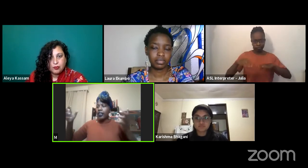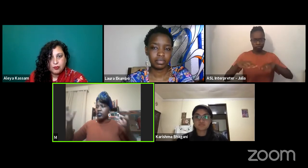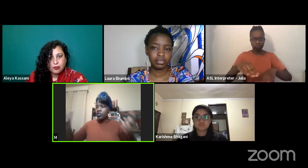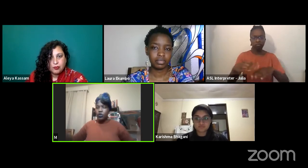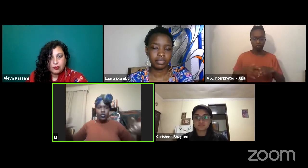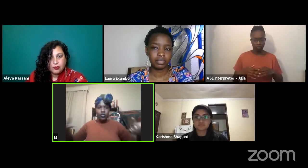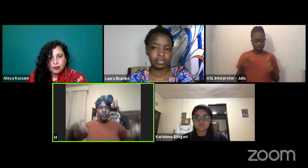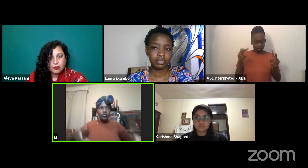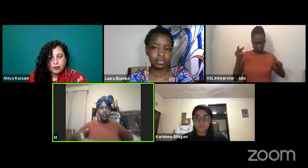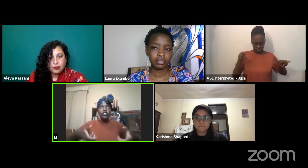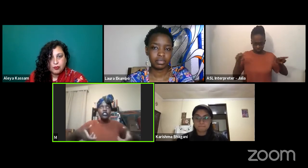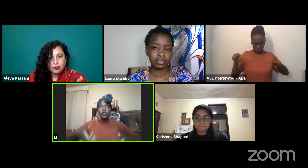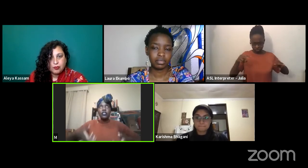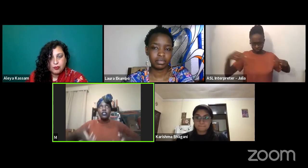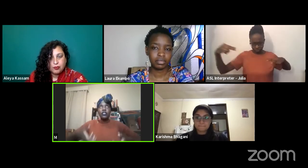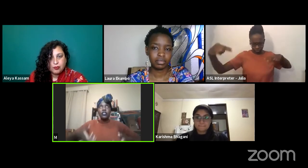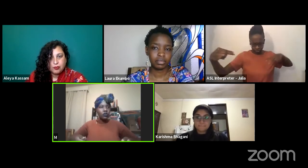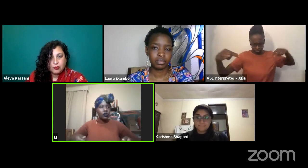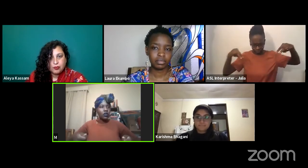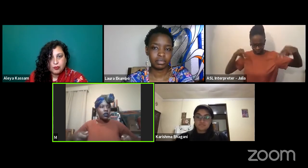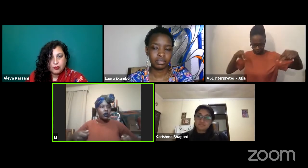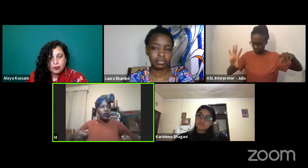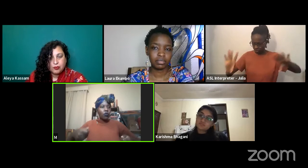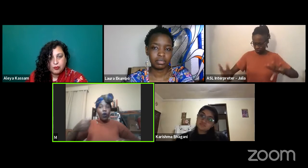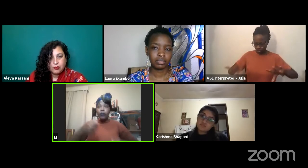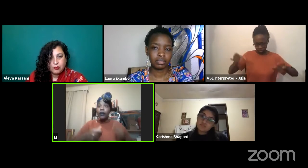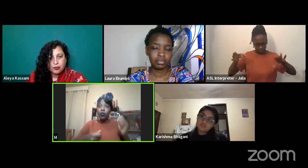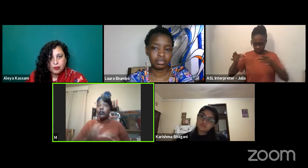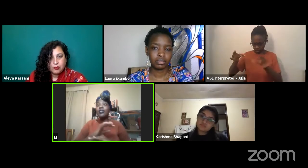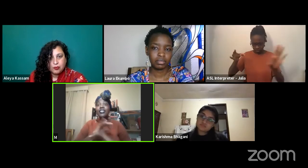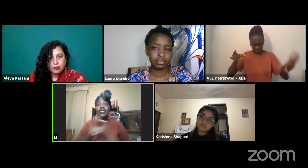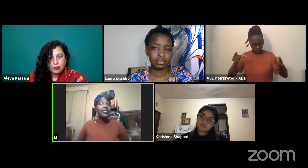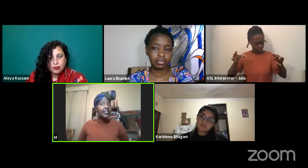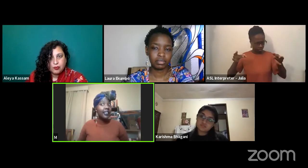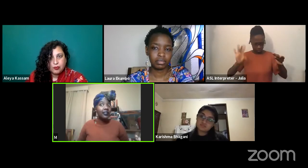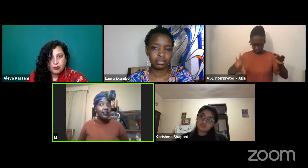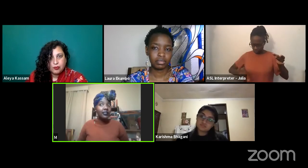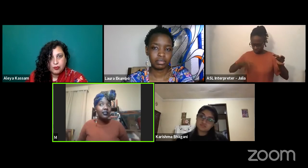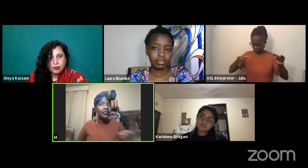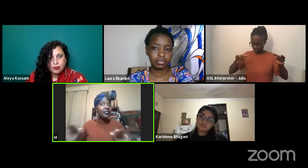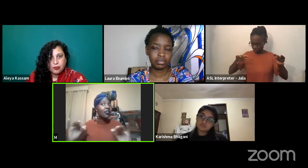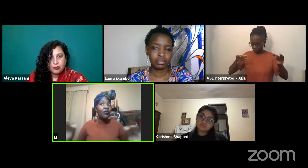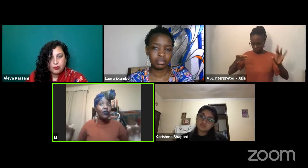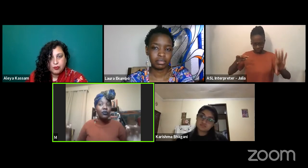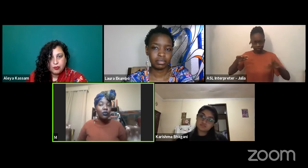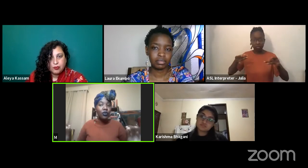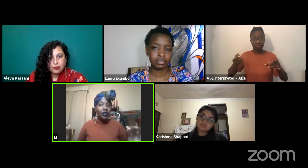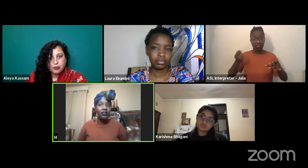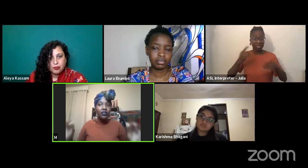and then took each sticky note one by one dead silence. This is now four in the morning,